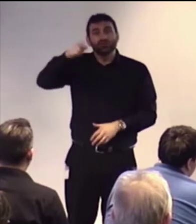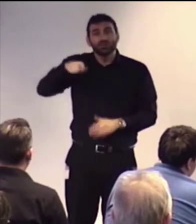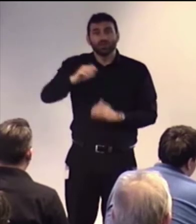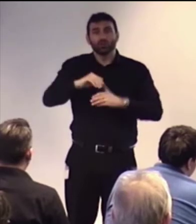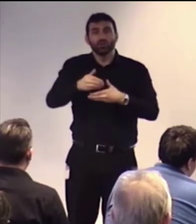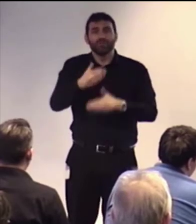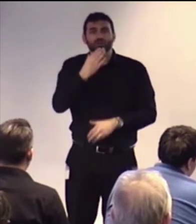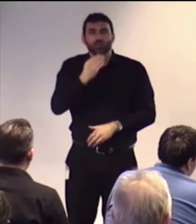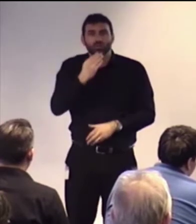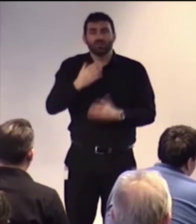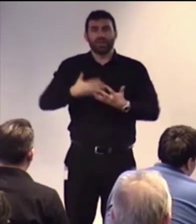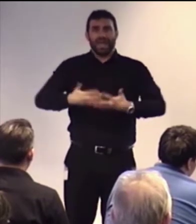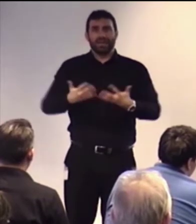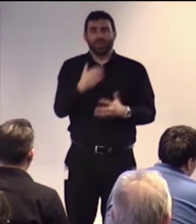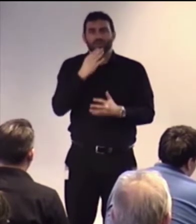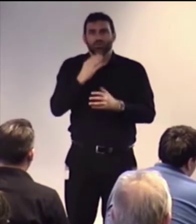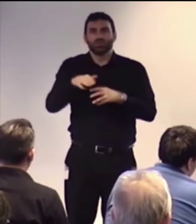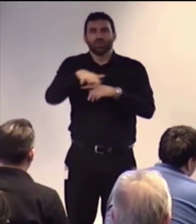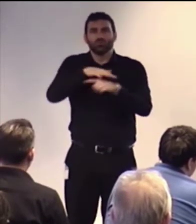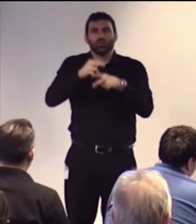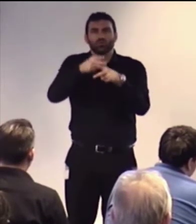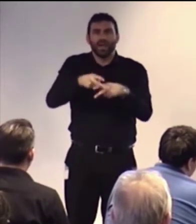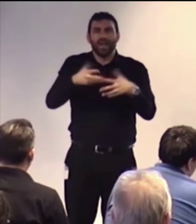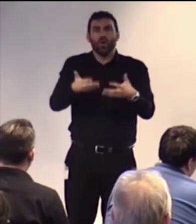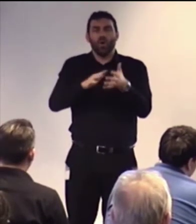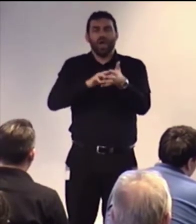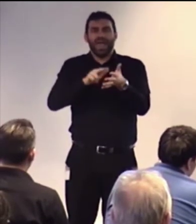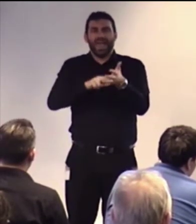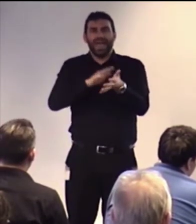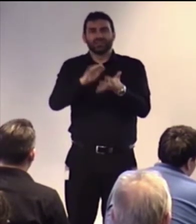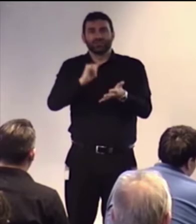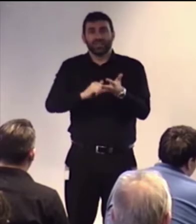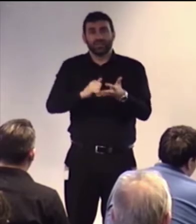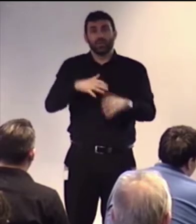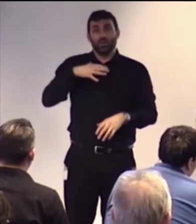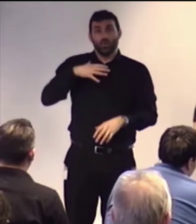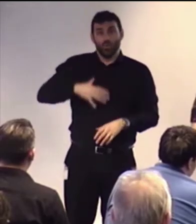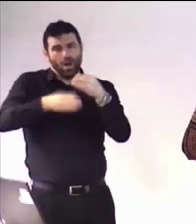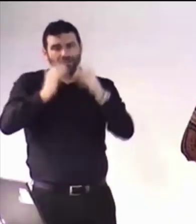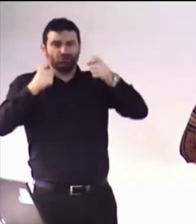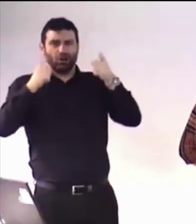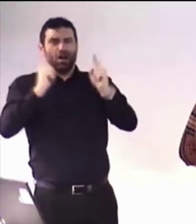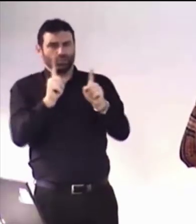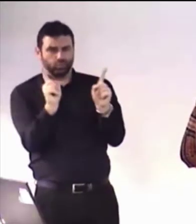NHS and social care, getting your views heard in the world of the informatics services commissioning group.